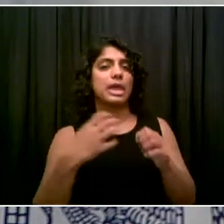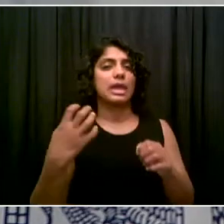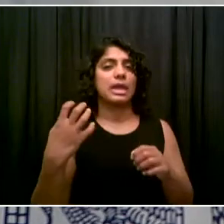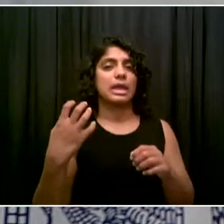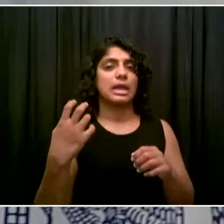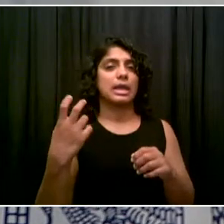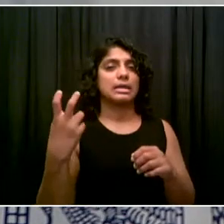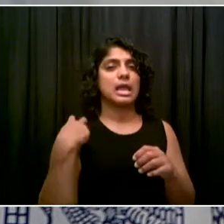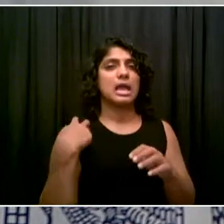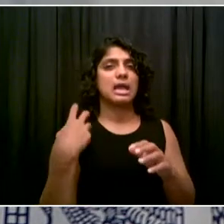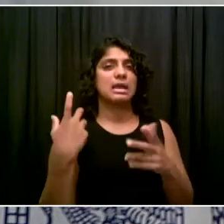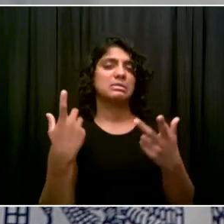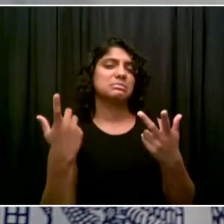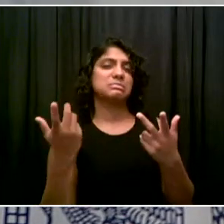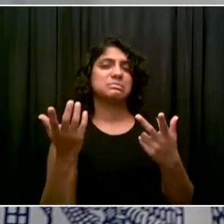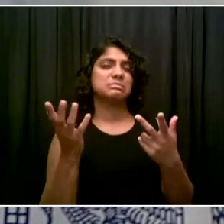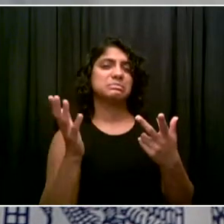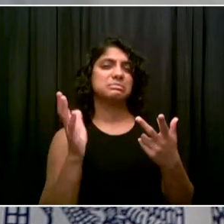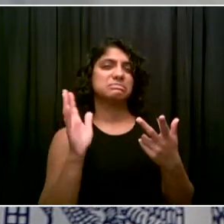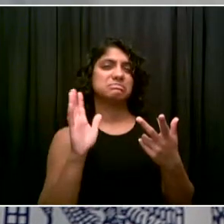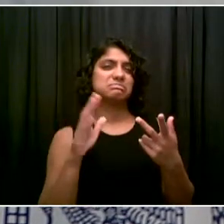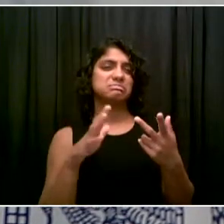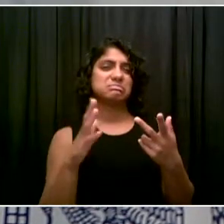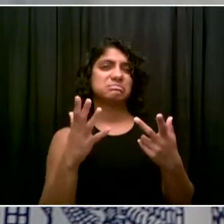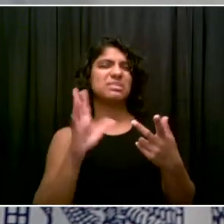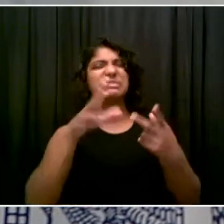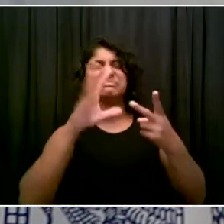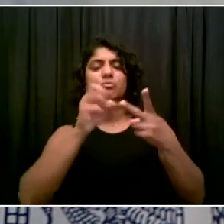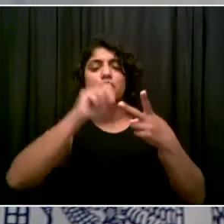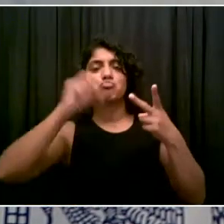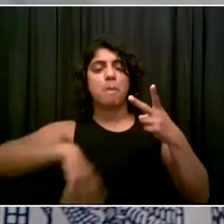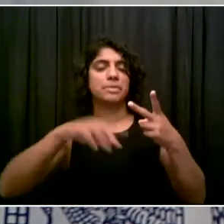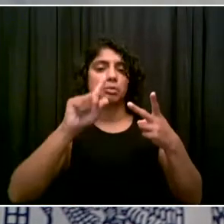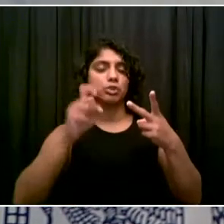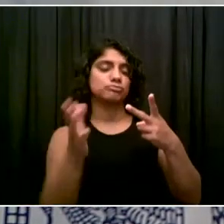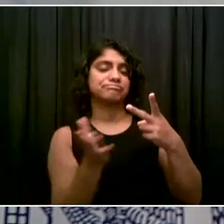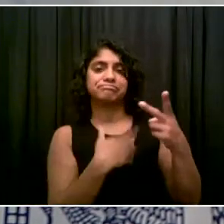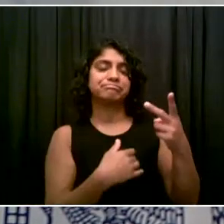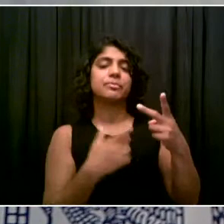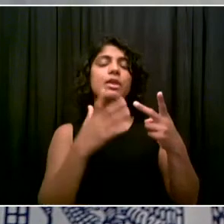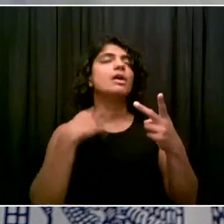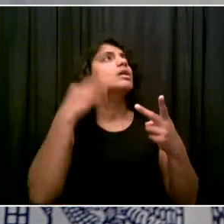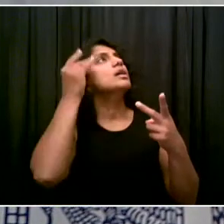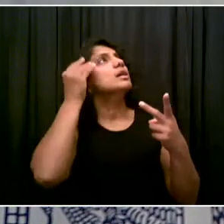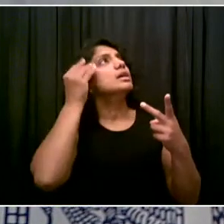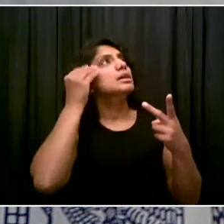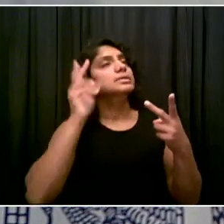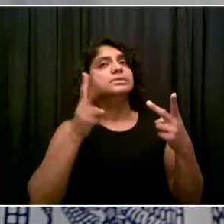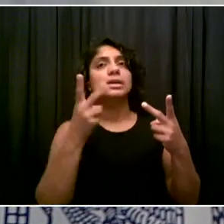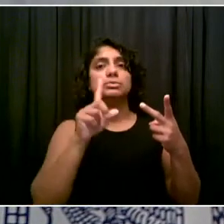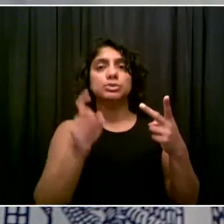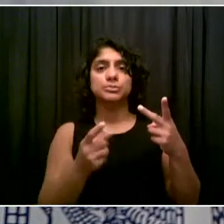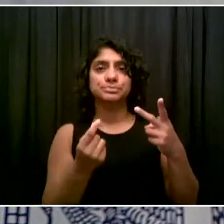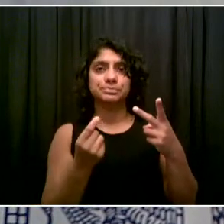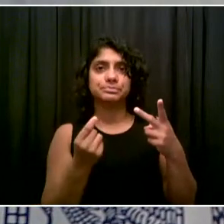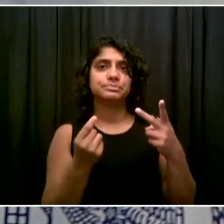WAS ASKING ABOUT THE BROADER NUMBER OF SHOOTING, HOW MANY OF THOSE YOU TIEBACK SOMEONE SUSPECTED OF HAVING GANG AFFILIATION. BUT I DO HAVE